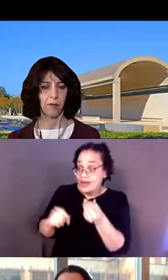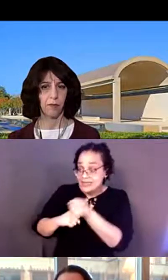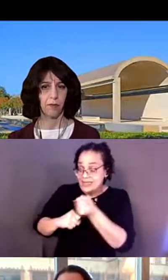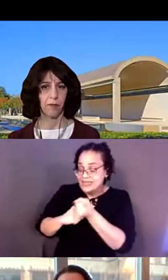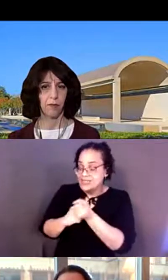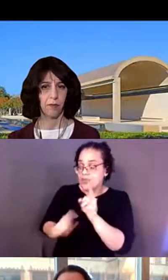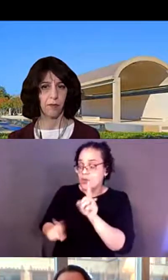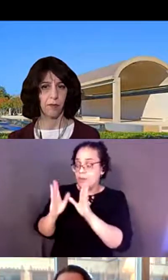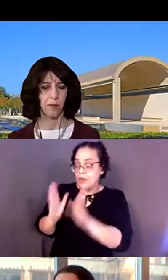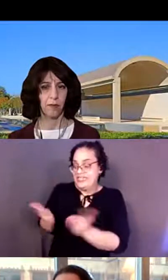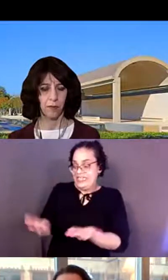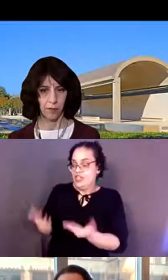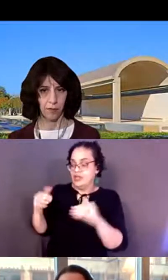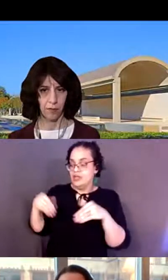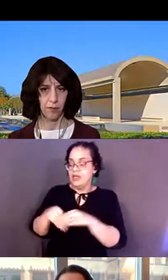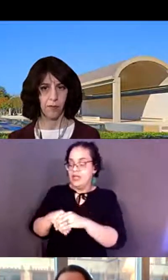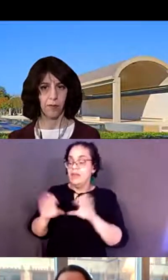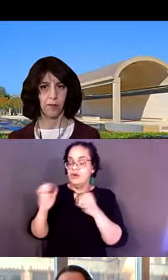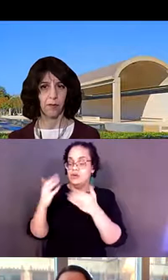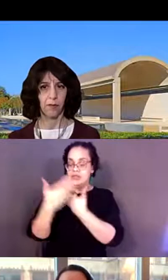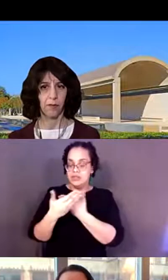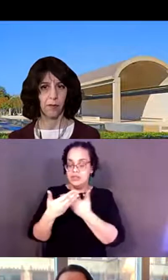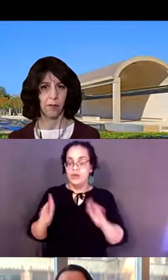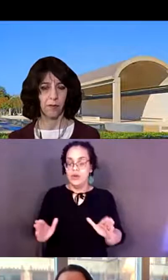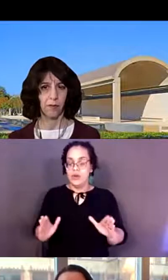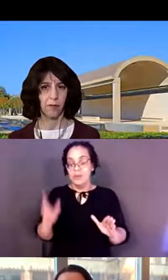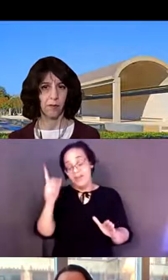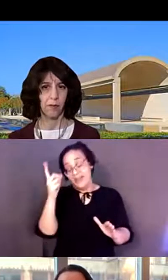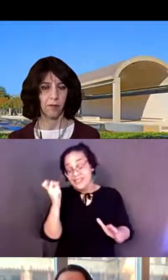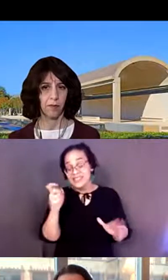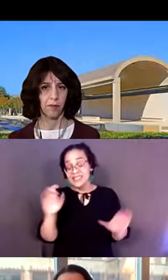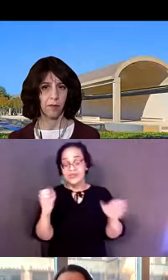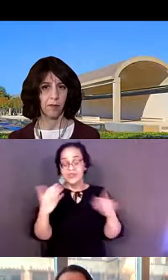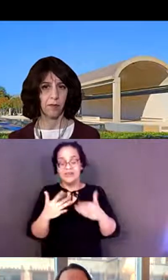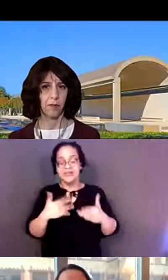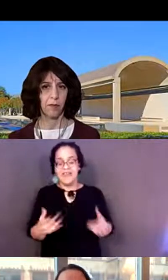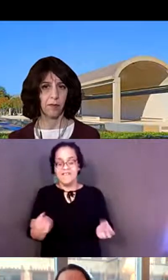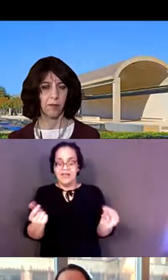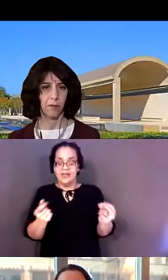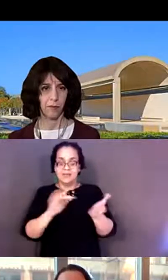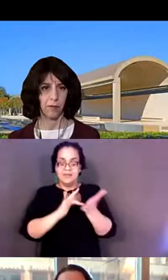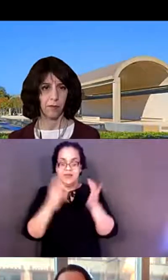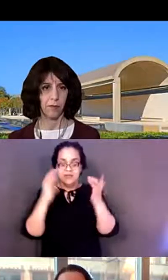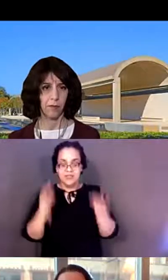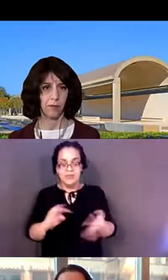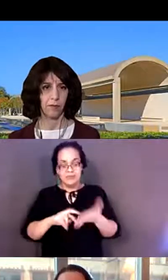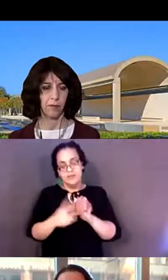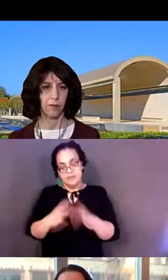so that people, because again, those are where some fast medical decisions are being made and you want that support